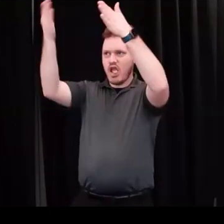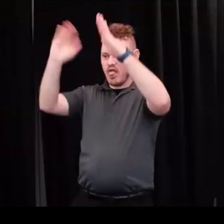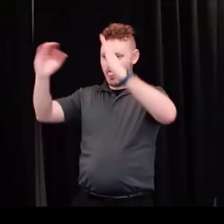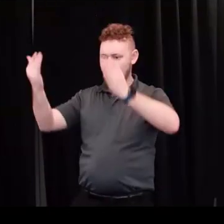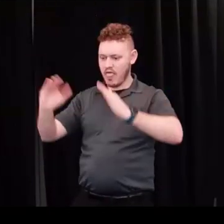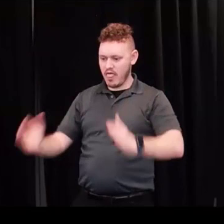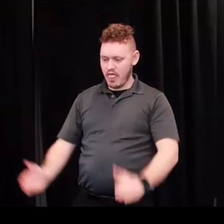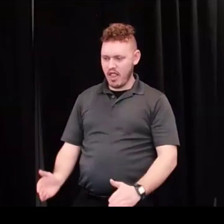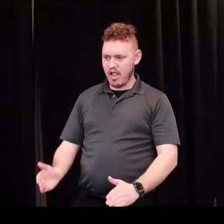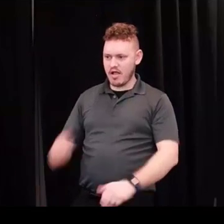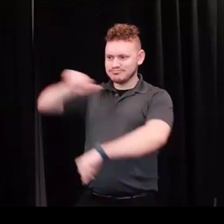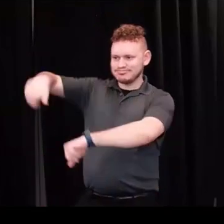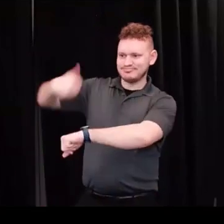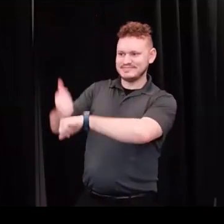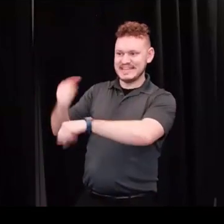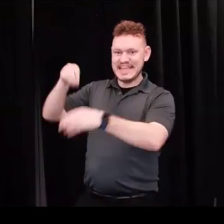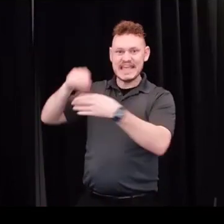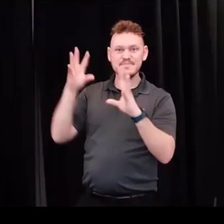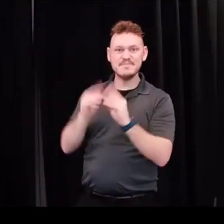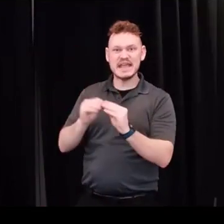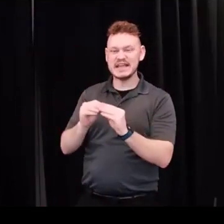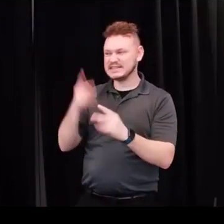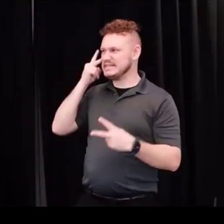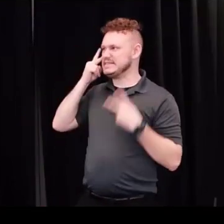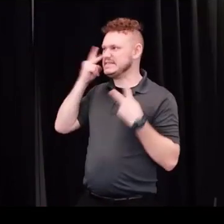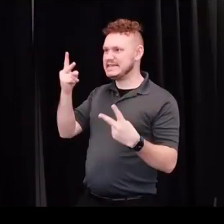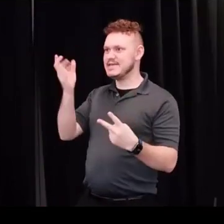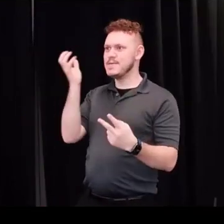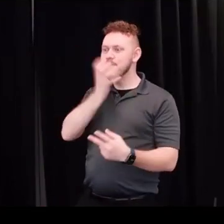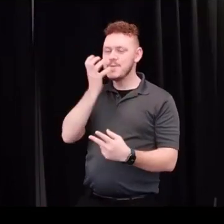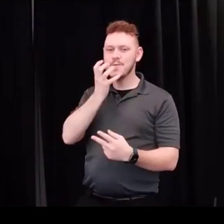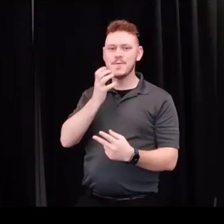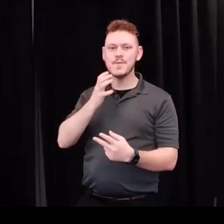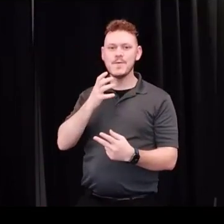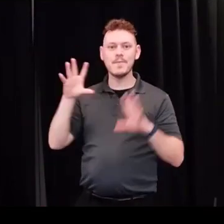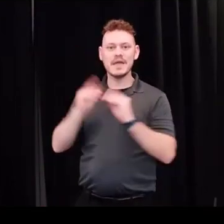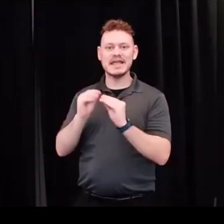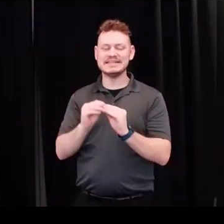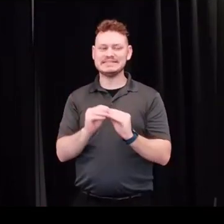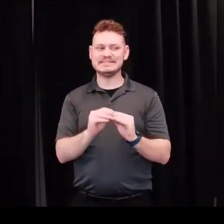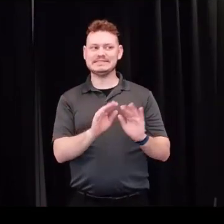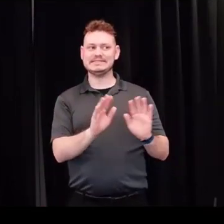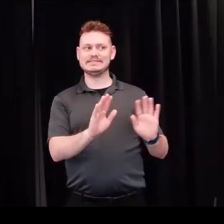then we would have faces of these individuals that we could program for and I said, "Sir,